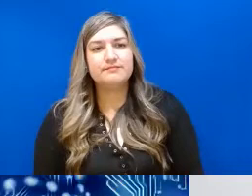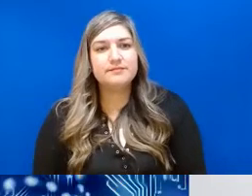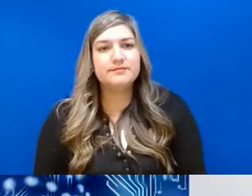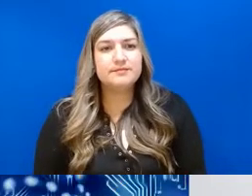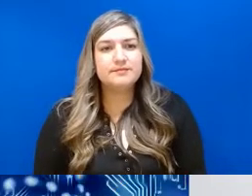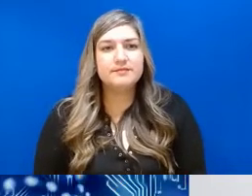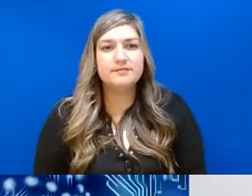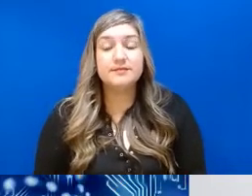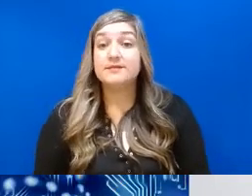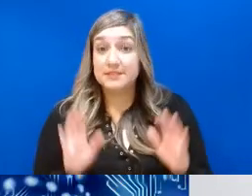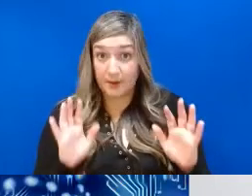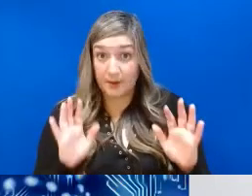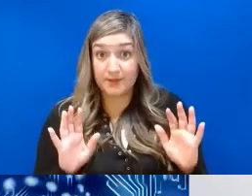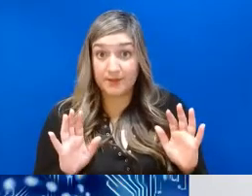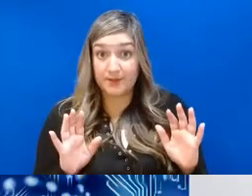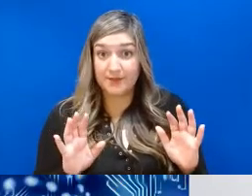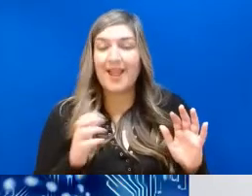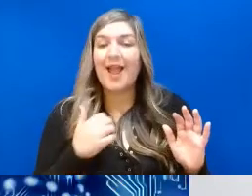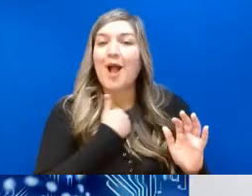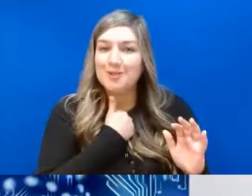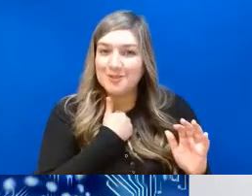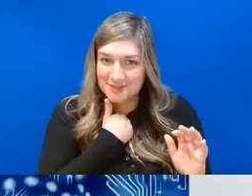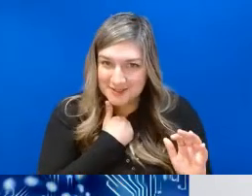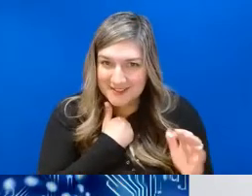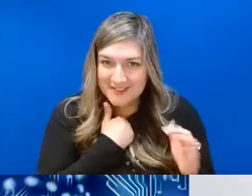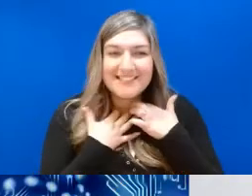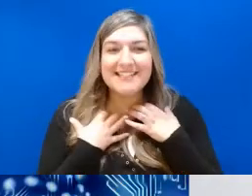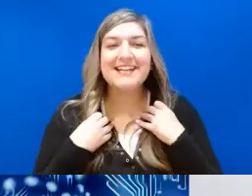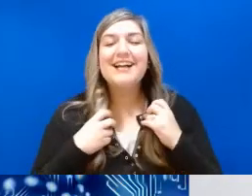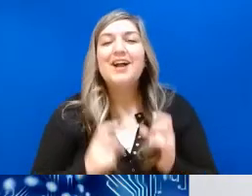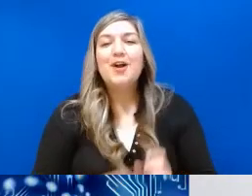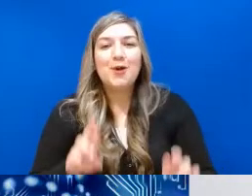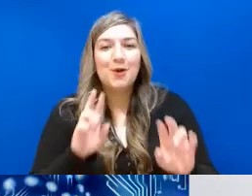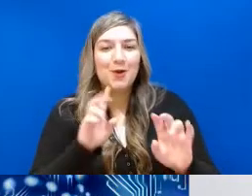So I'm sorry to report there's really no such thing as effective multitasking.